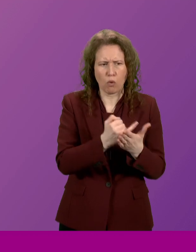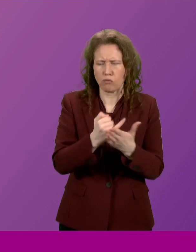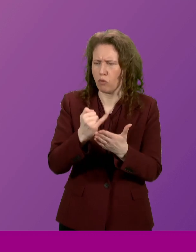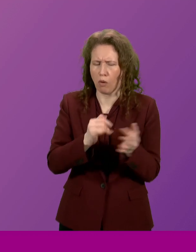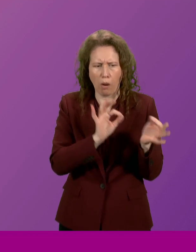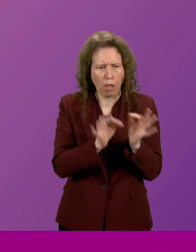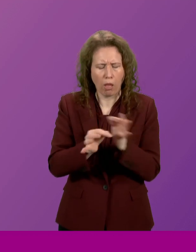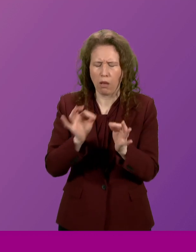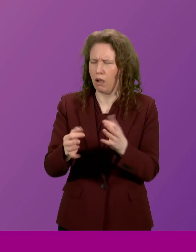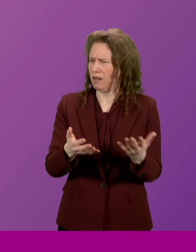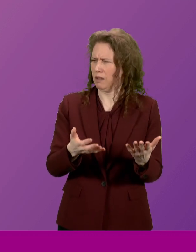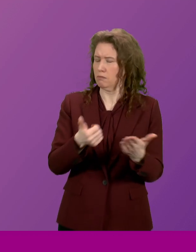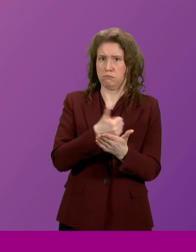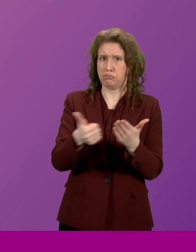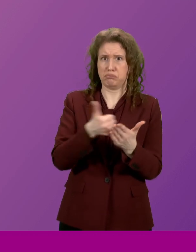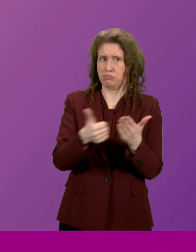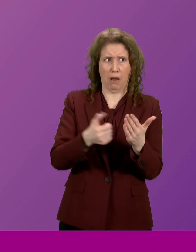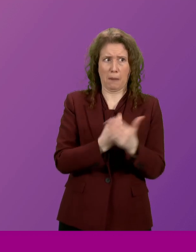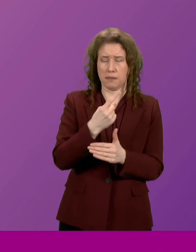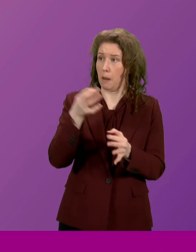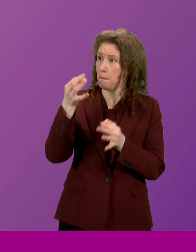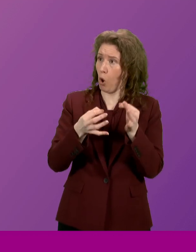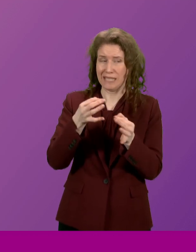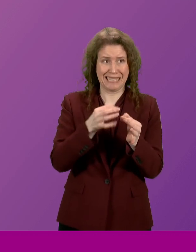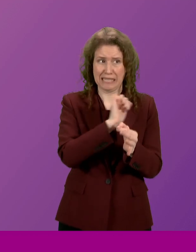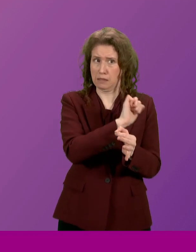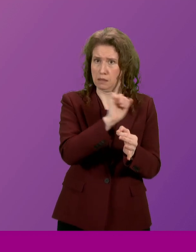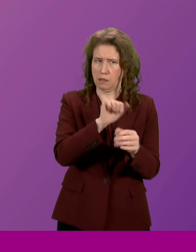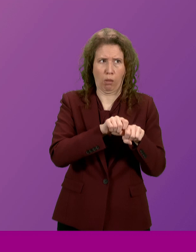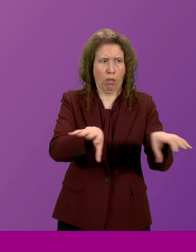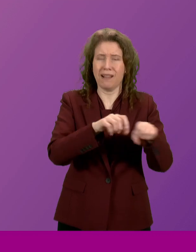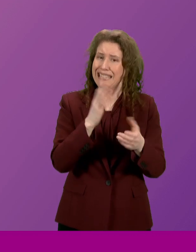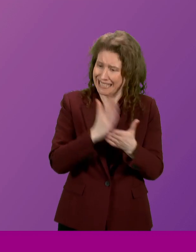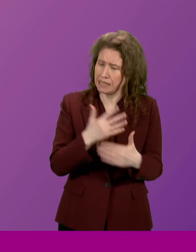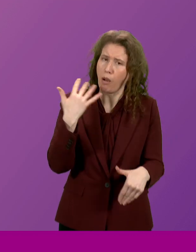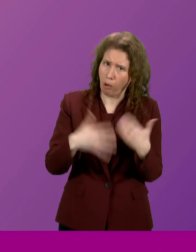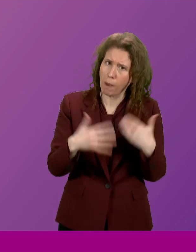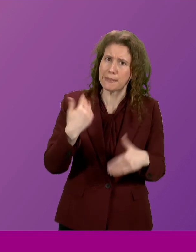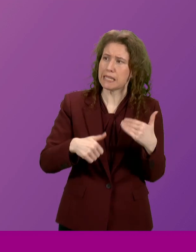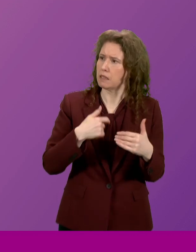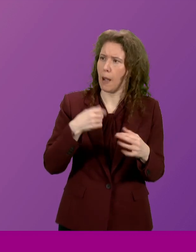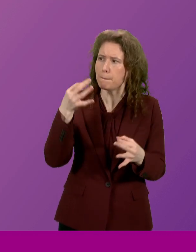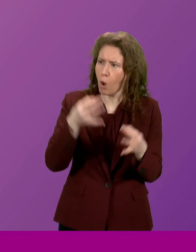circulated in our political discourse, which is harming that discourse. We have plenty of